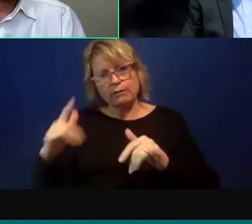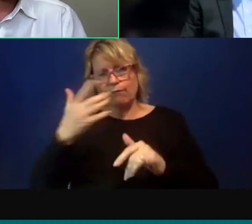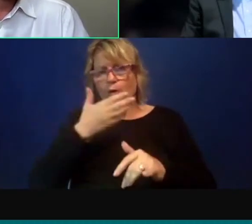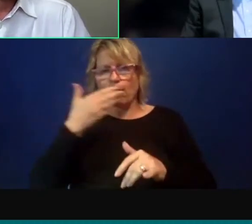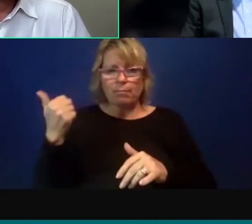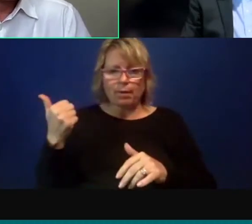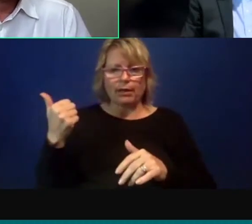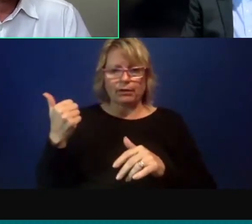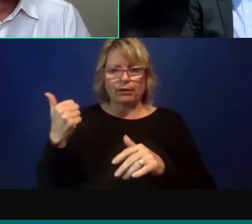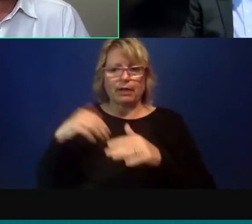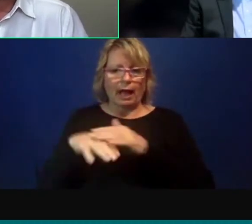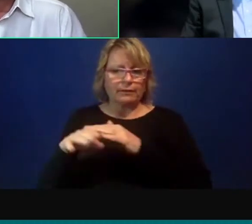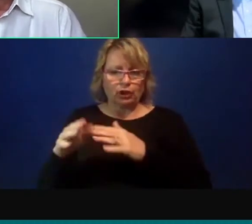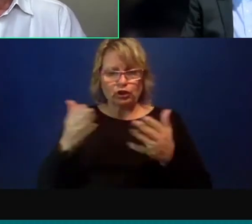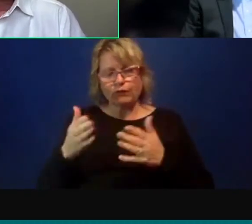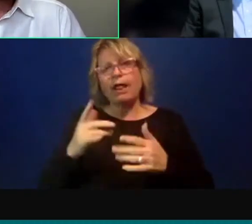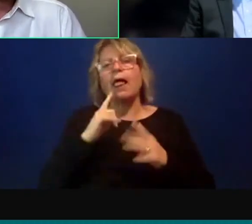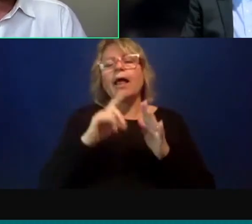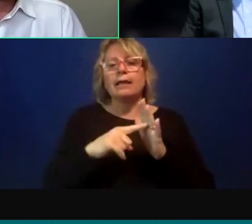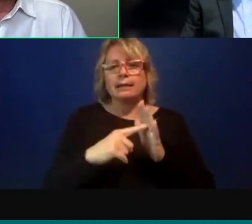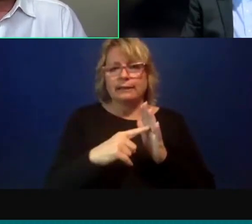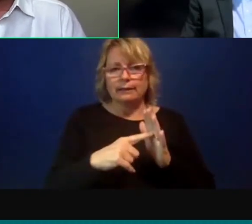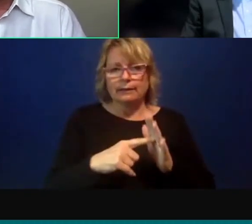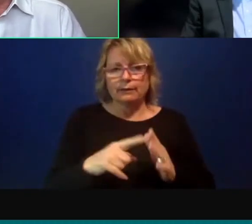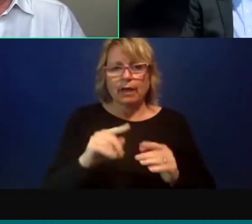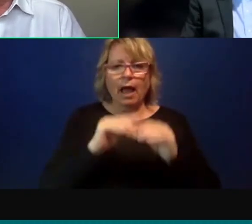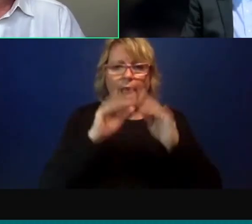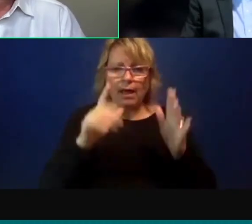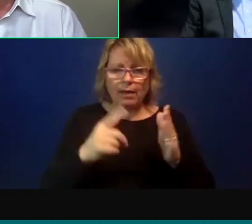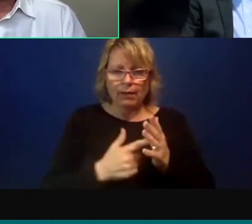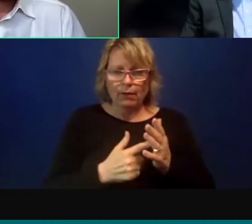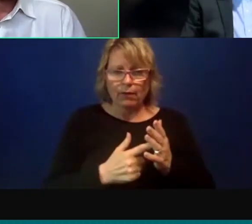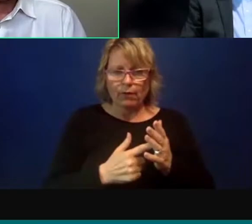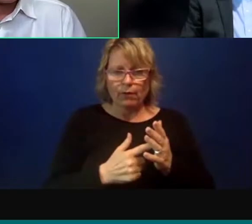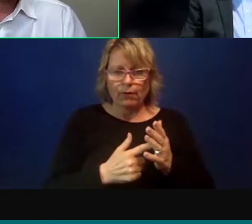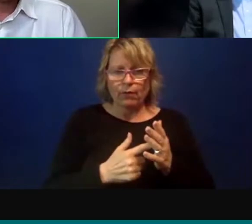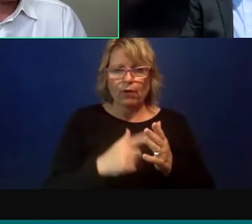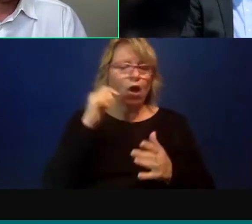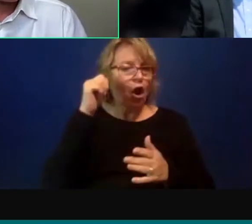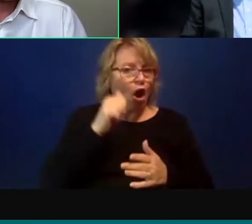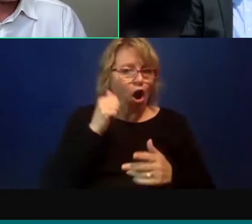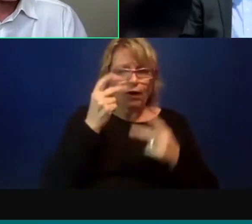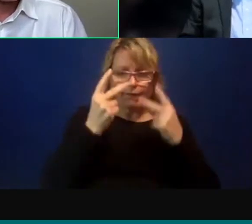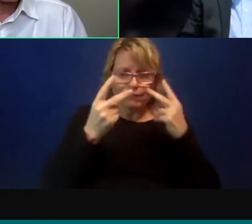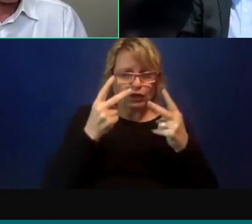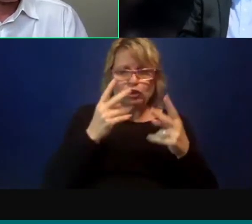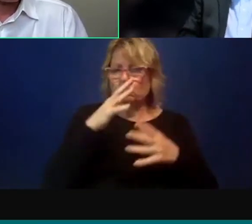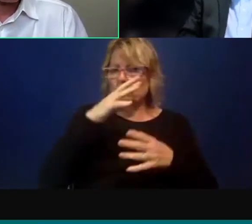A simple example would be obviously what we do is highly audio visual engaging. It's audio visual